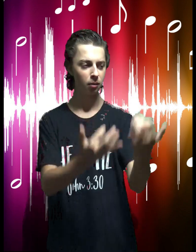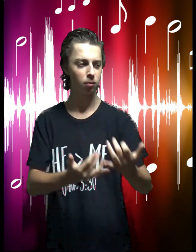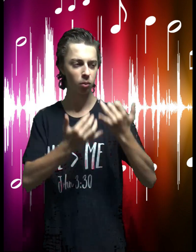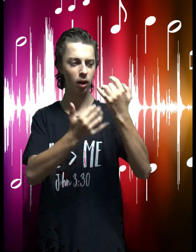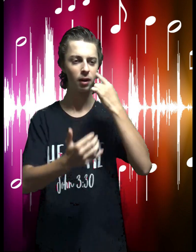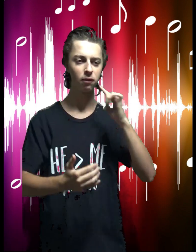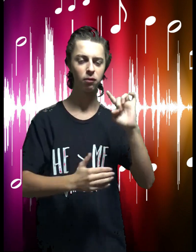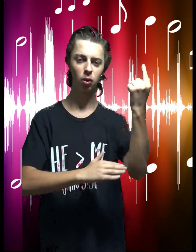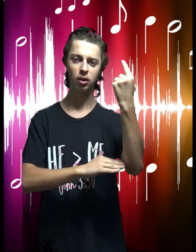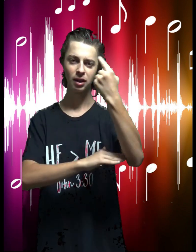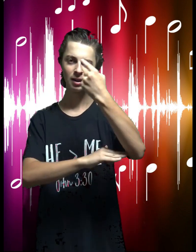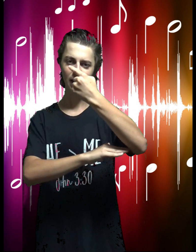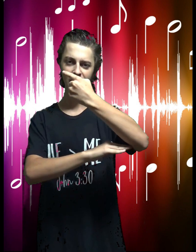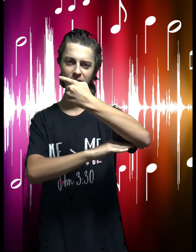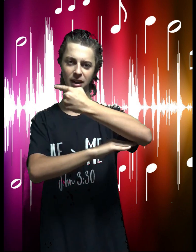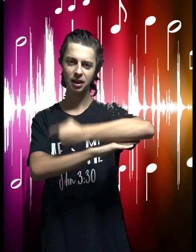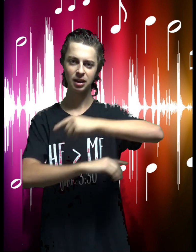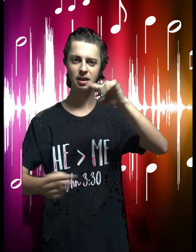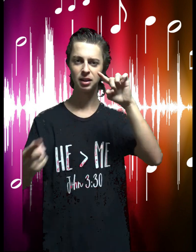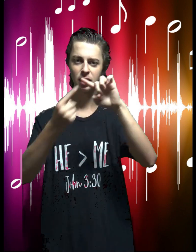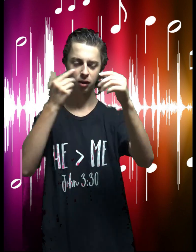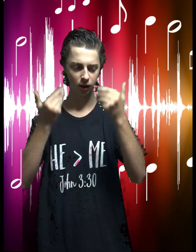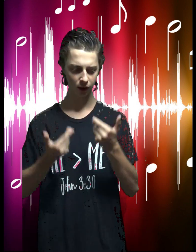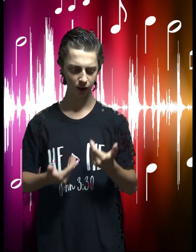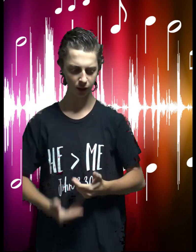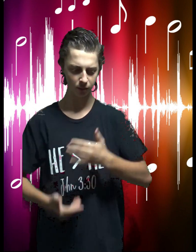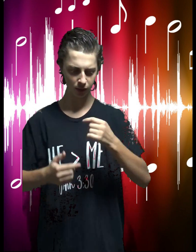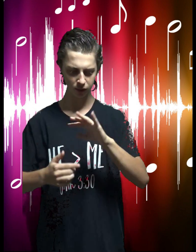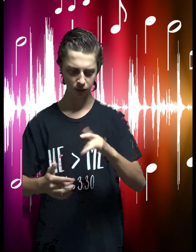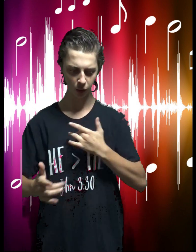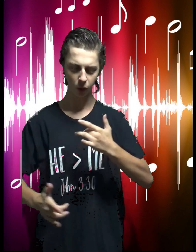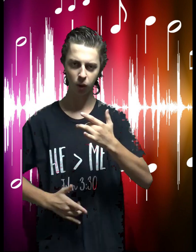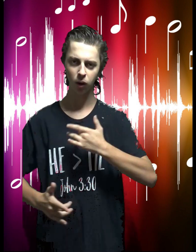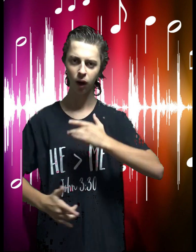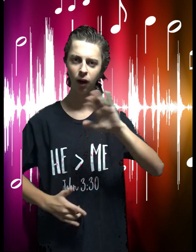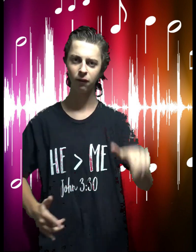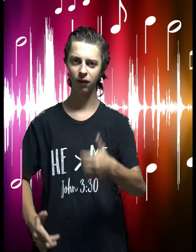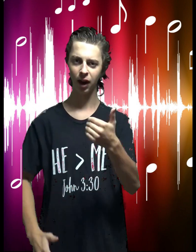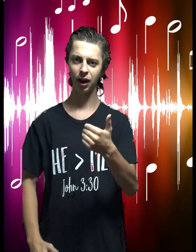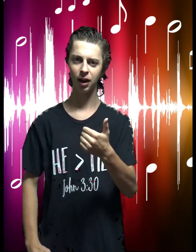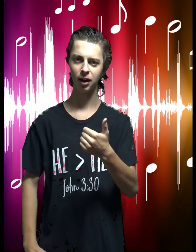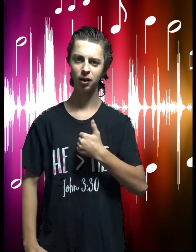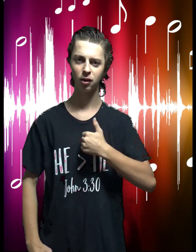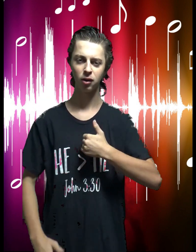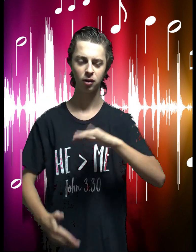I'm waiting for the day When I am a soul on fire